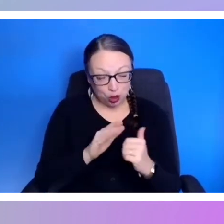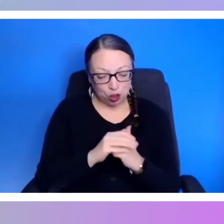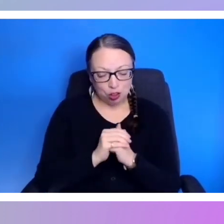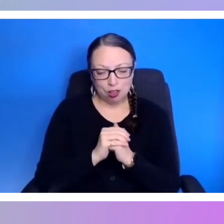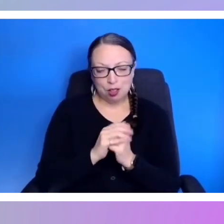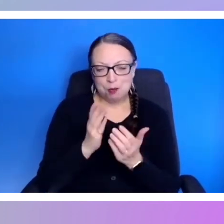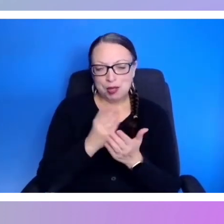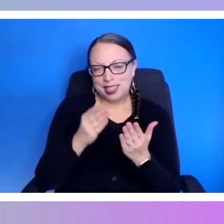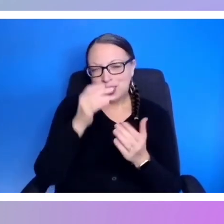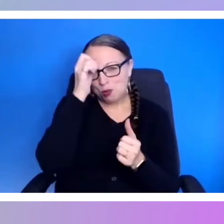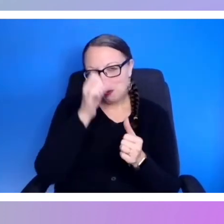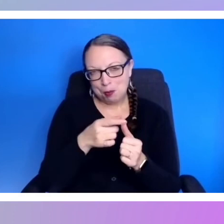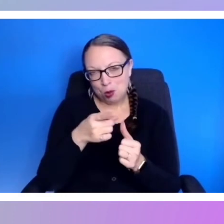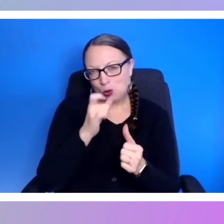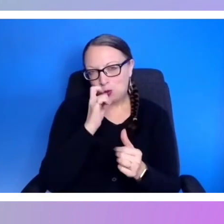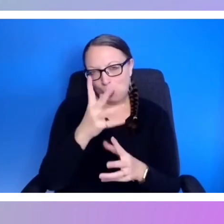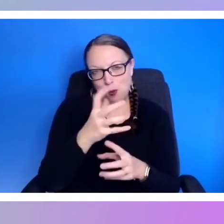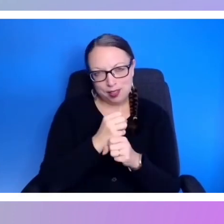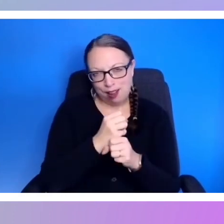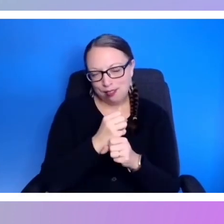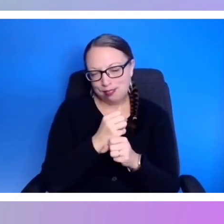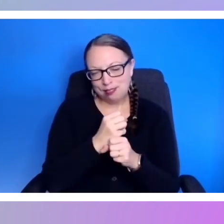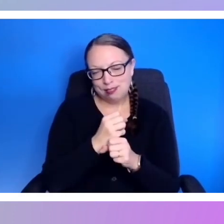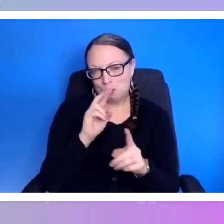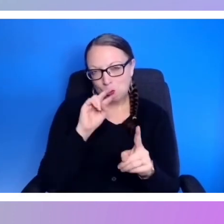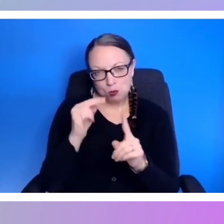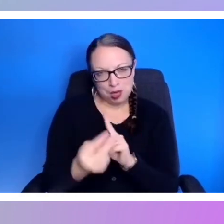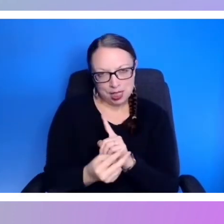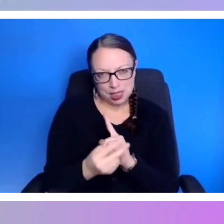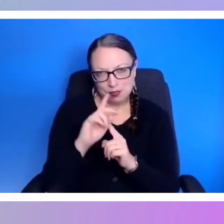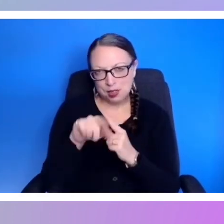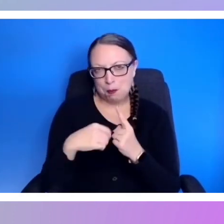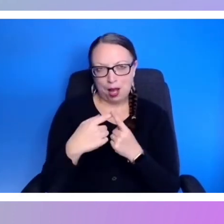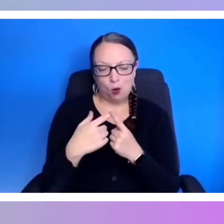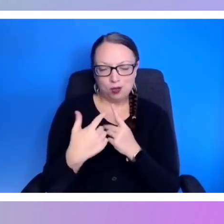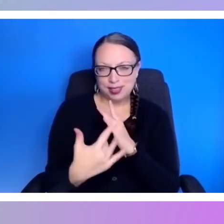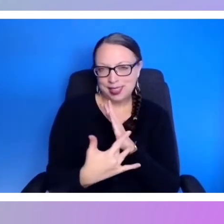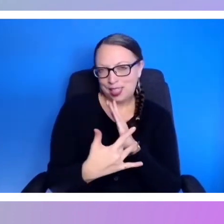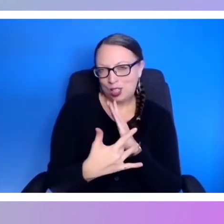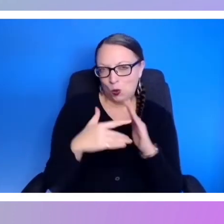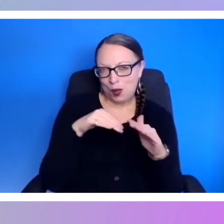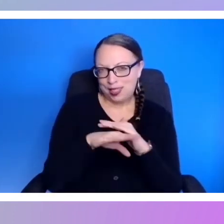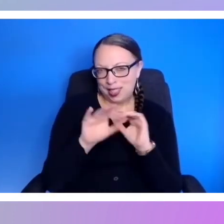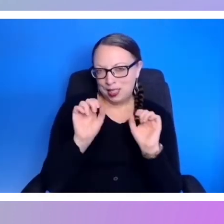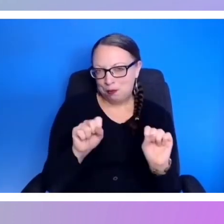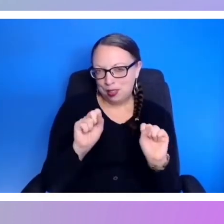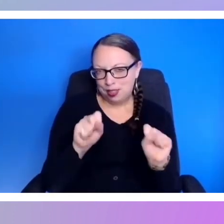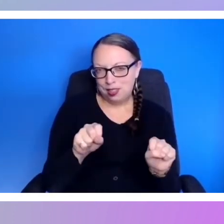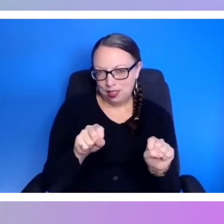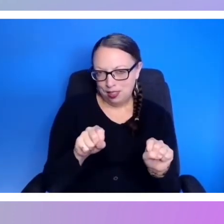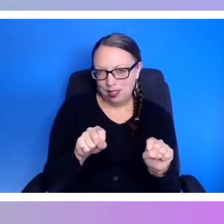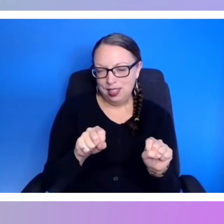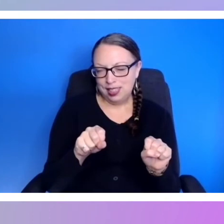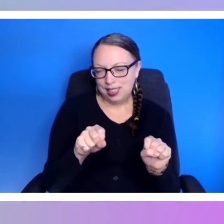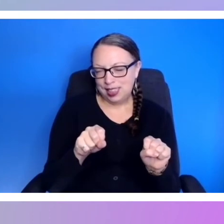so you're not gonna get insight about technical accessibility the nitty gritty of technical accessibility